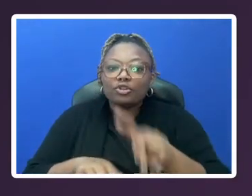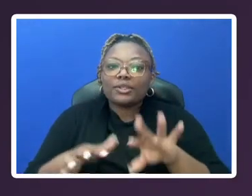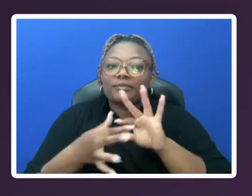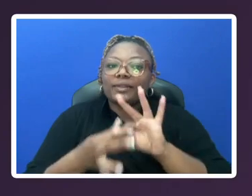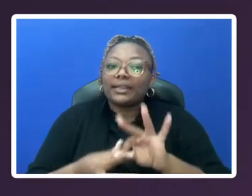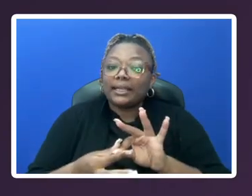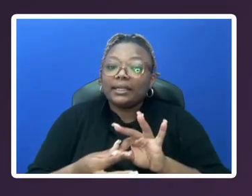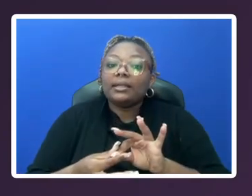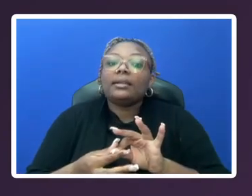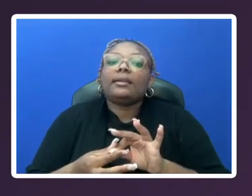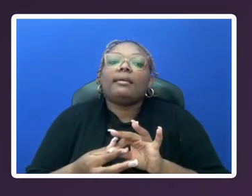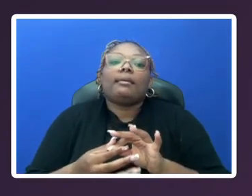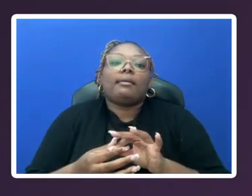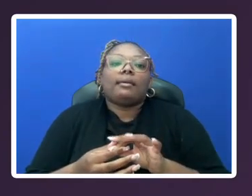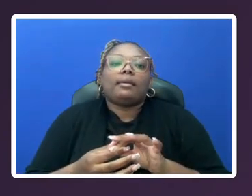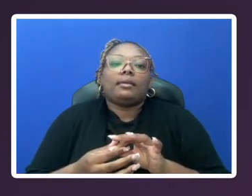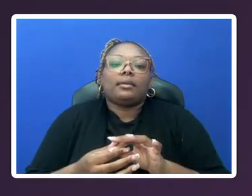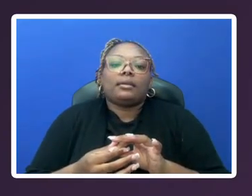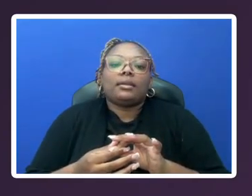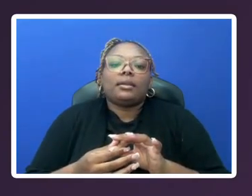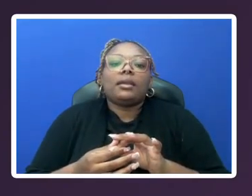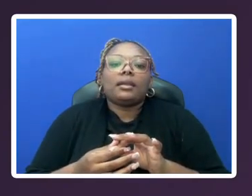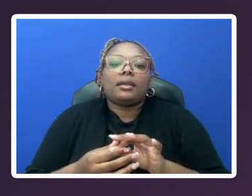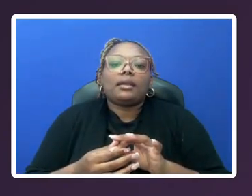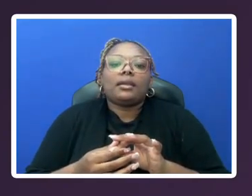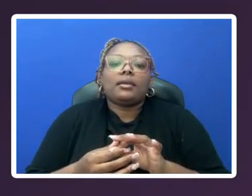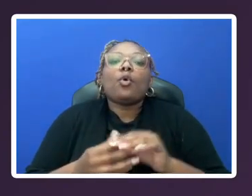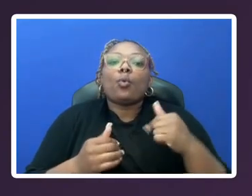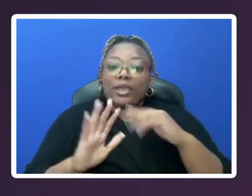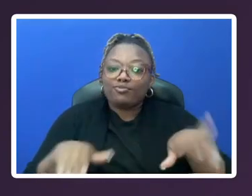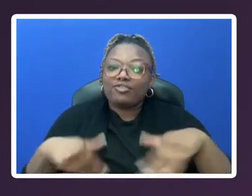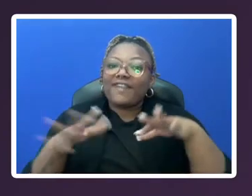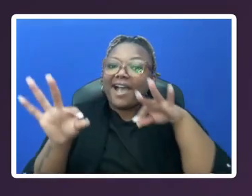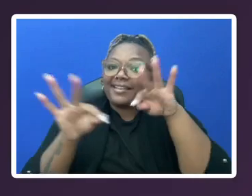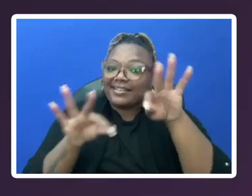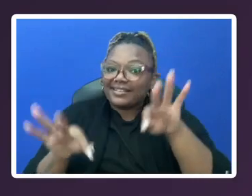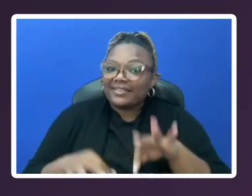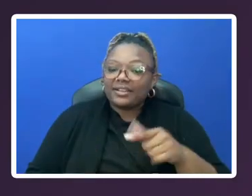definition actually of genocide. So, they make -- use evidence from the sources, and write an